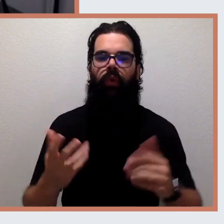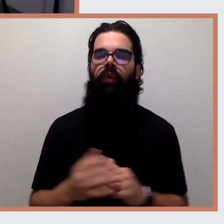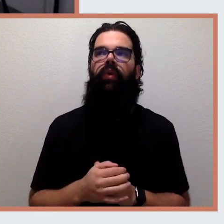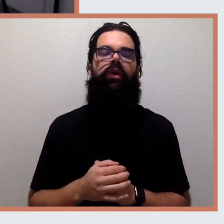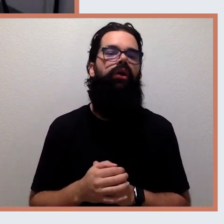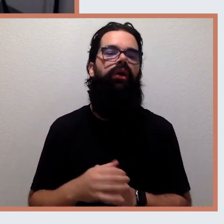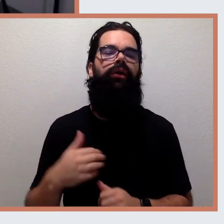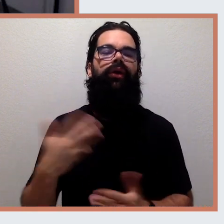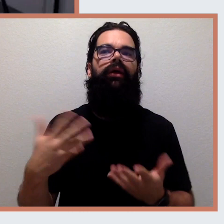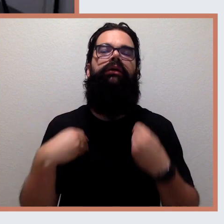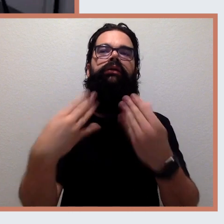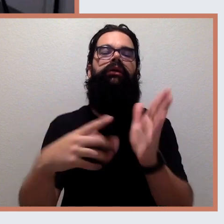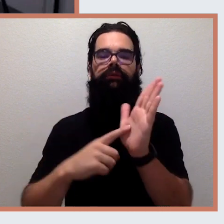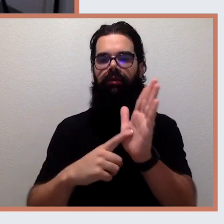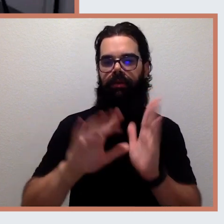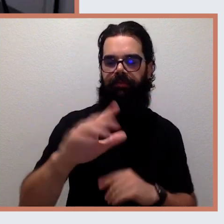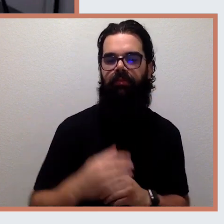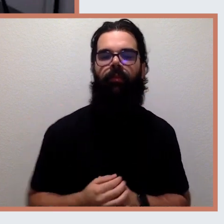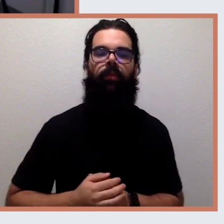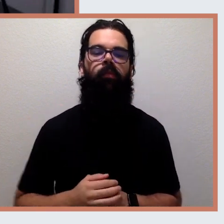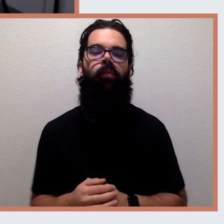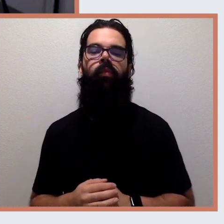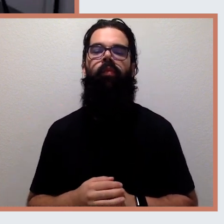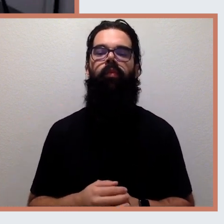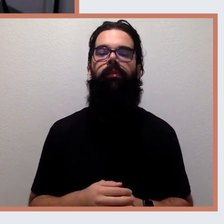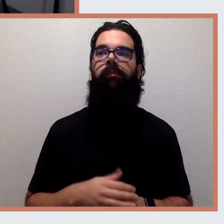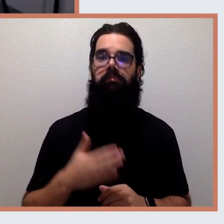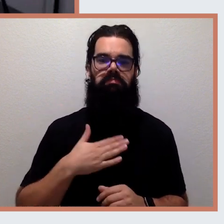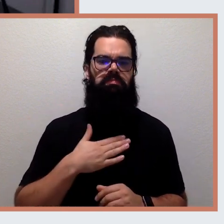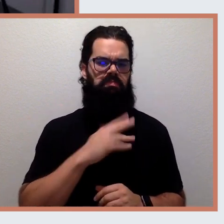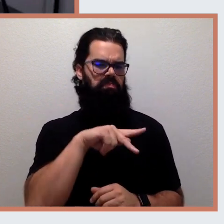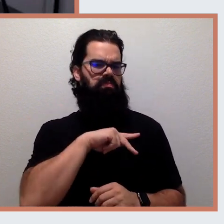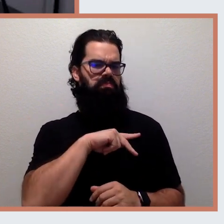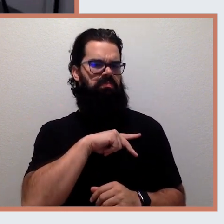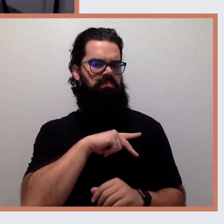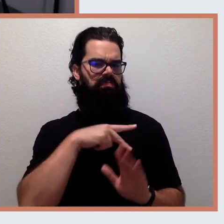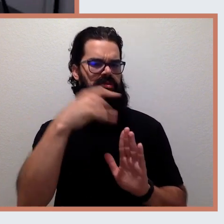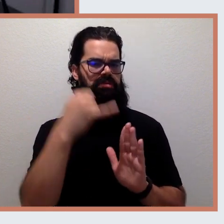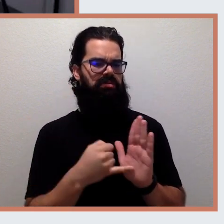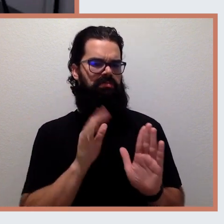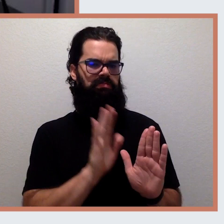and I don't necessarily agree with that at all. I'm just saying that's how... So let me give you an example.